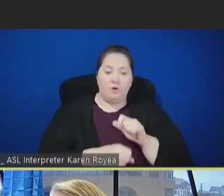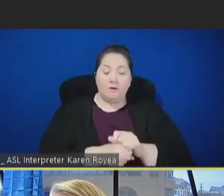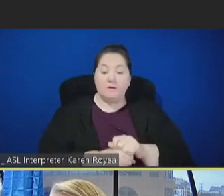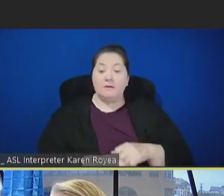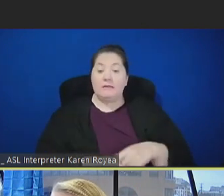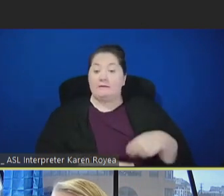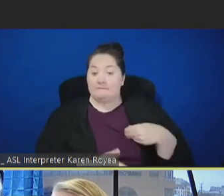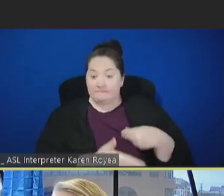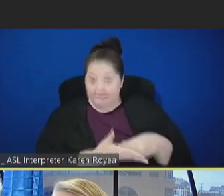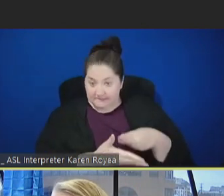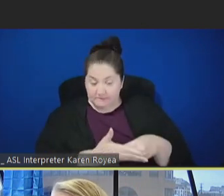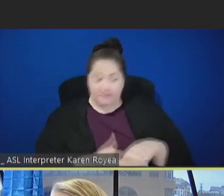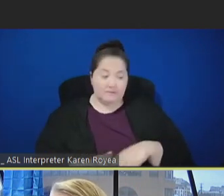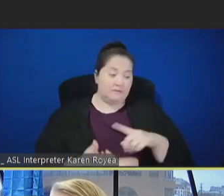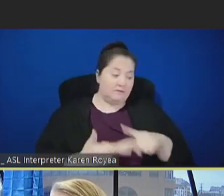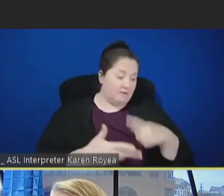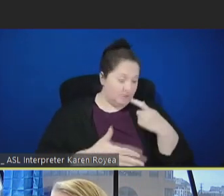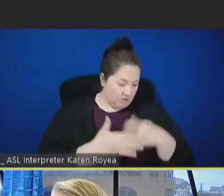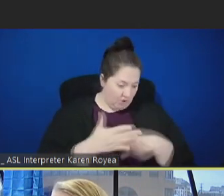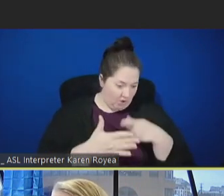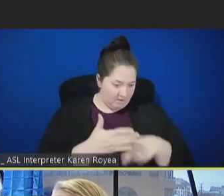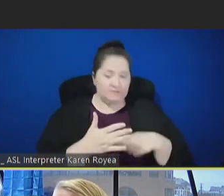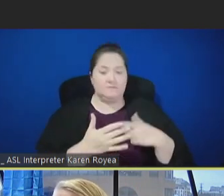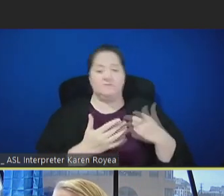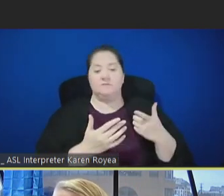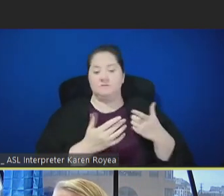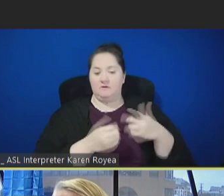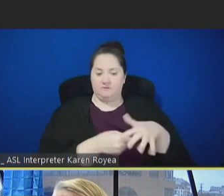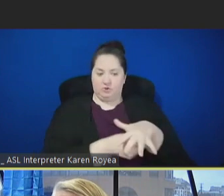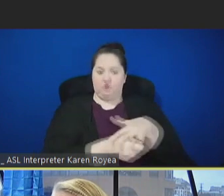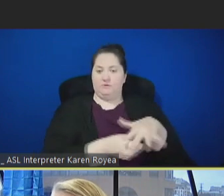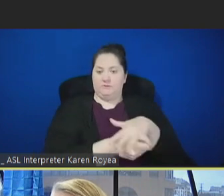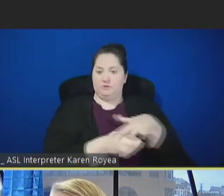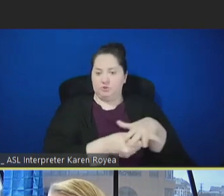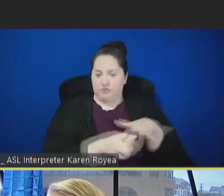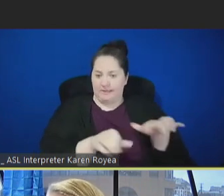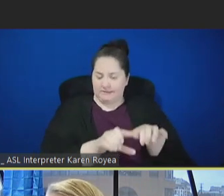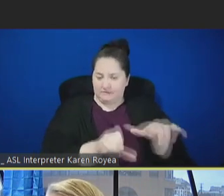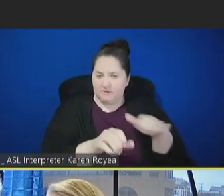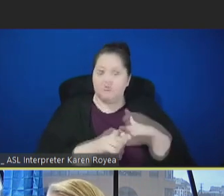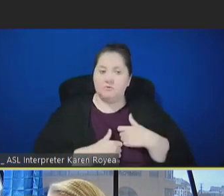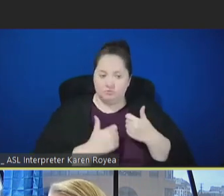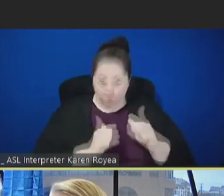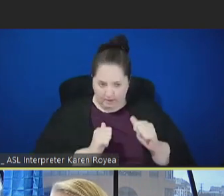and effectiveness of jurisdictional activities intended to increase adult vaccinations and to